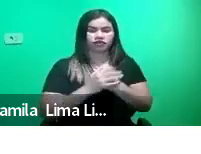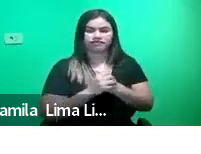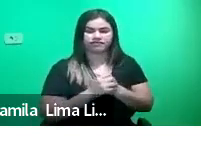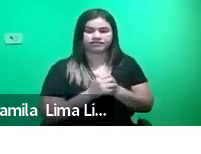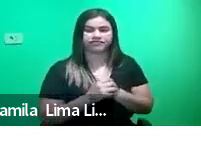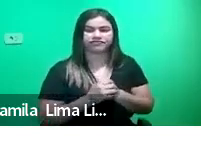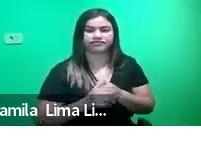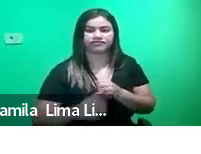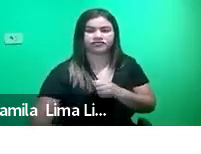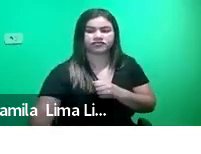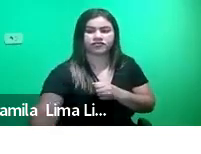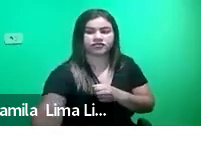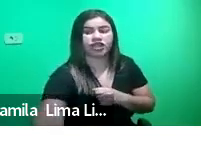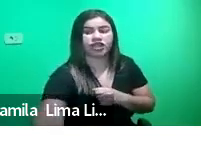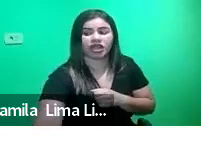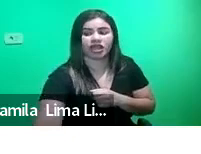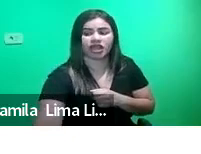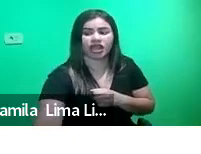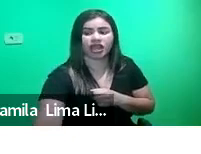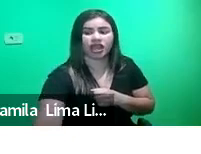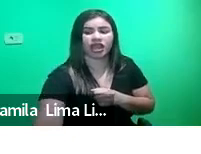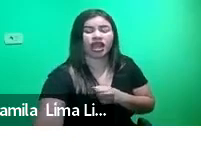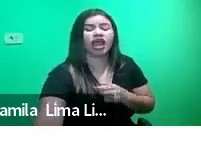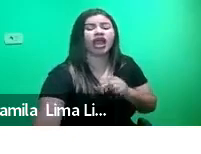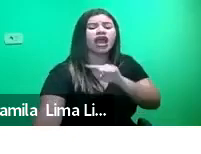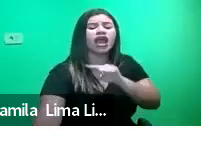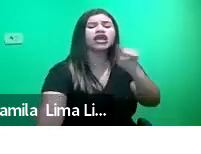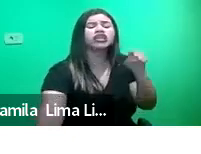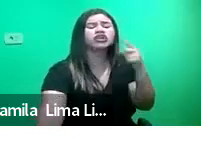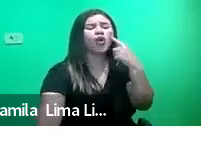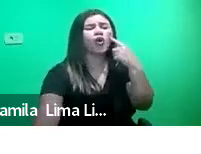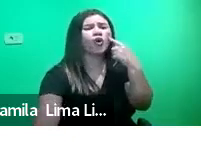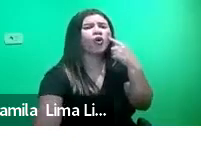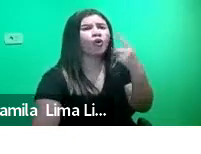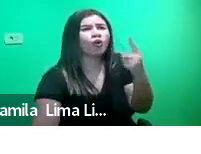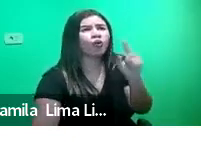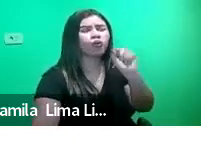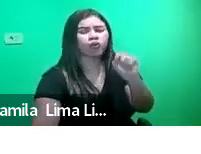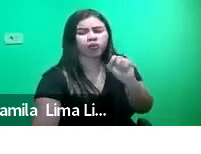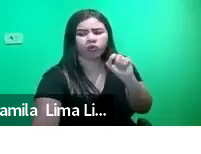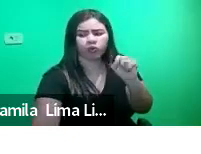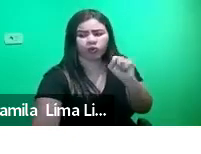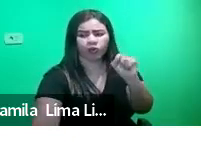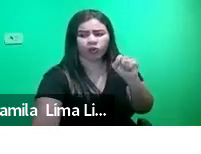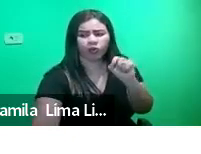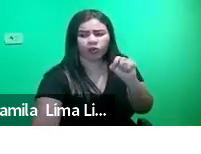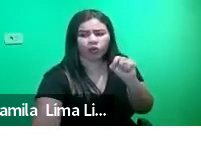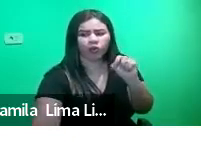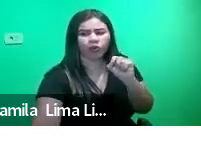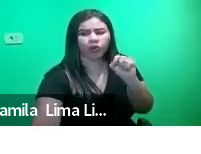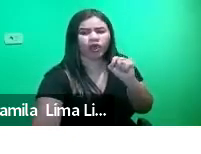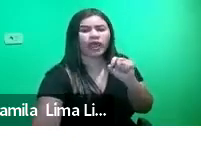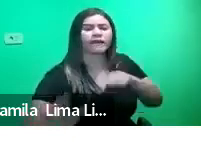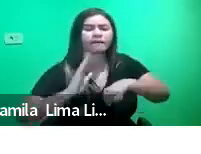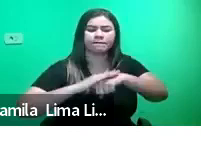. we goowski is looking at what he calls it typical developed he calls it, typical, developed voluntary act act. So higher sort of So higher sort of cultural form of behavior, and he